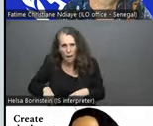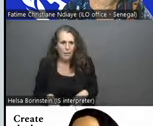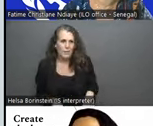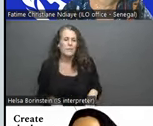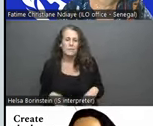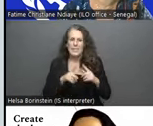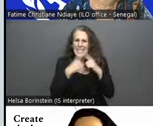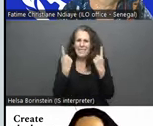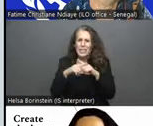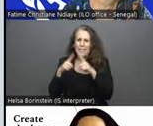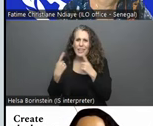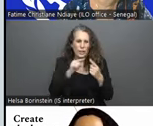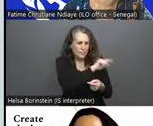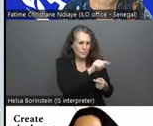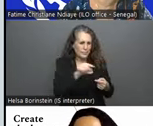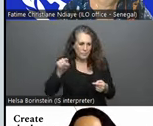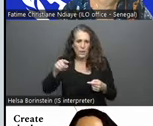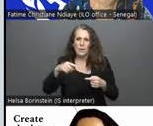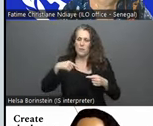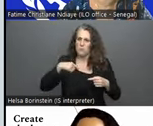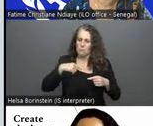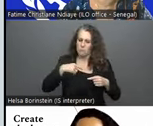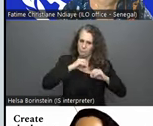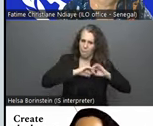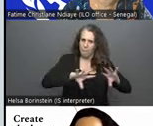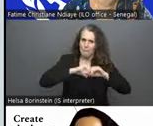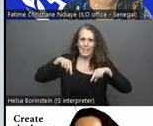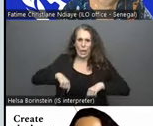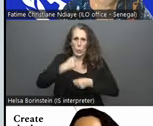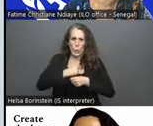that helps us also establish the reach, not only internally as an organization for our